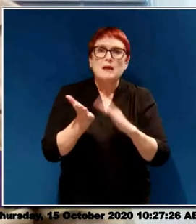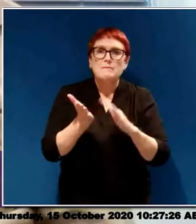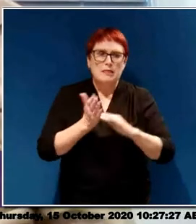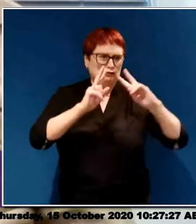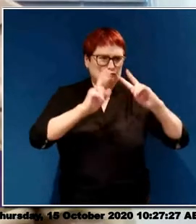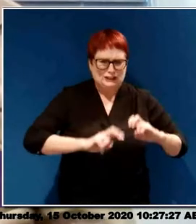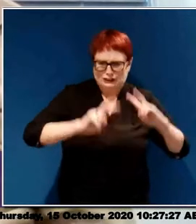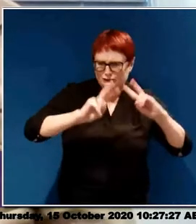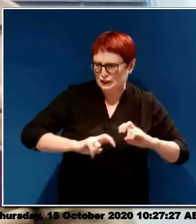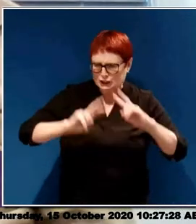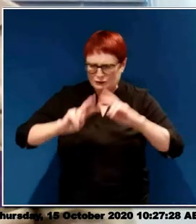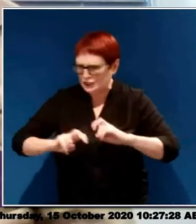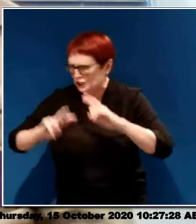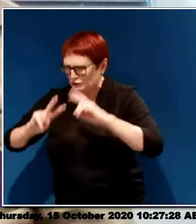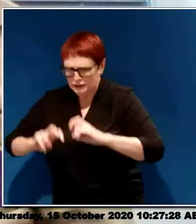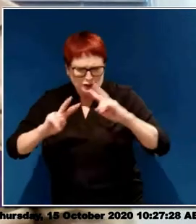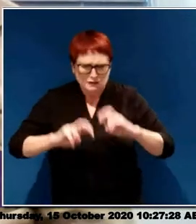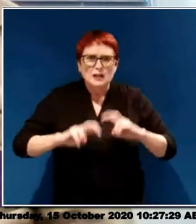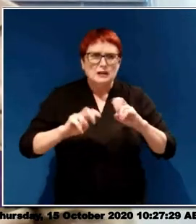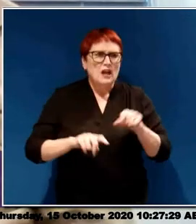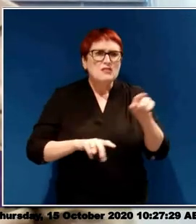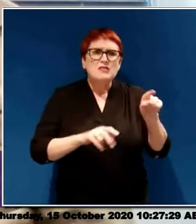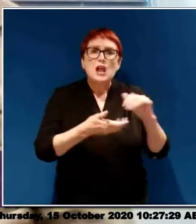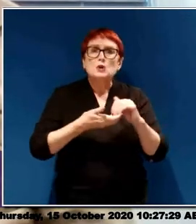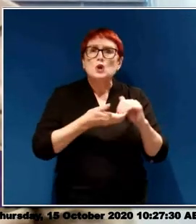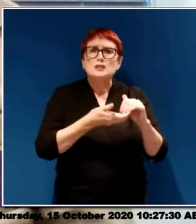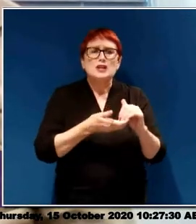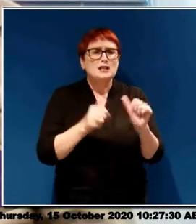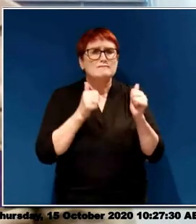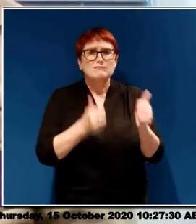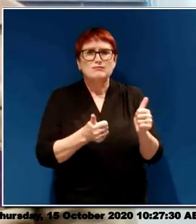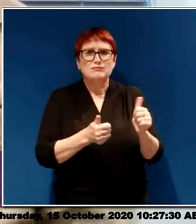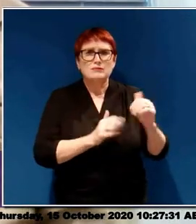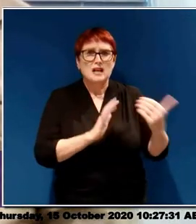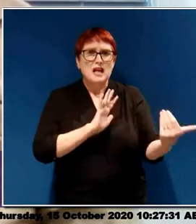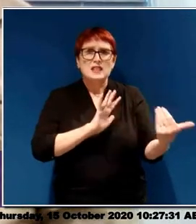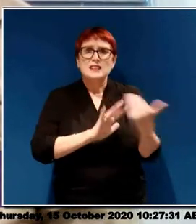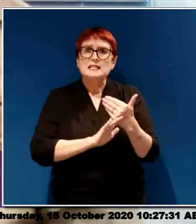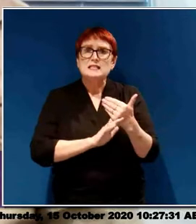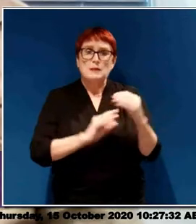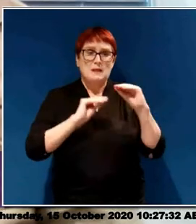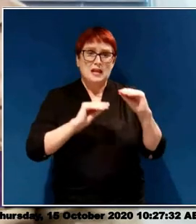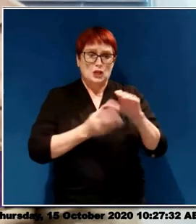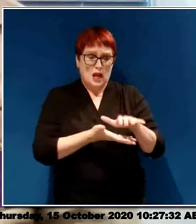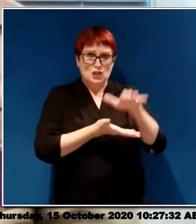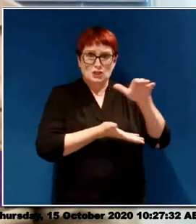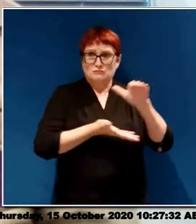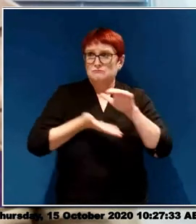They sent me an information pack to send to the school, and an information pack for us.